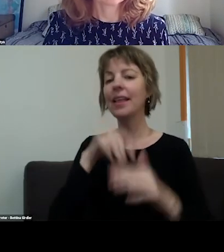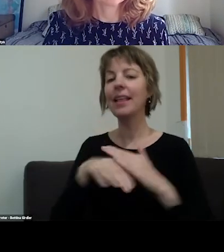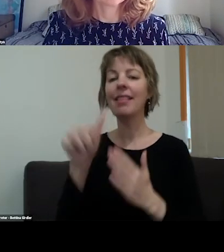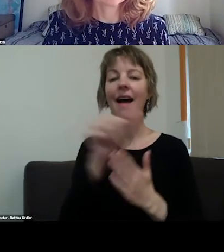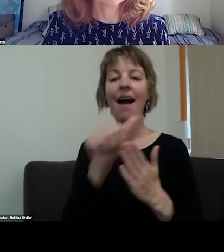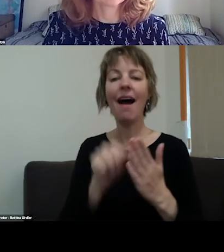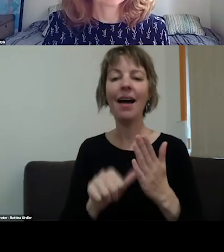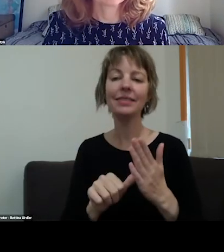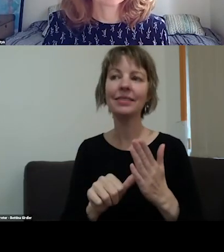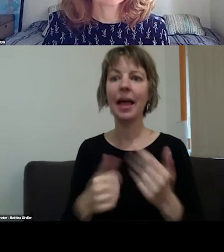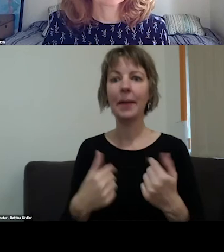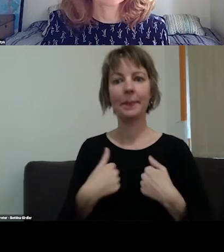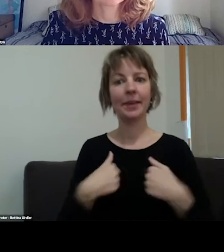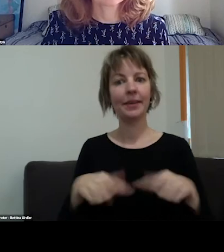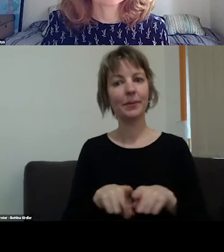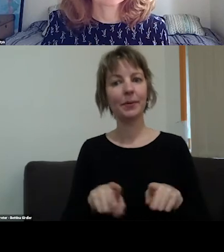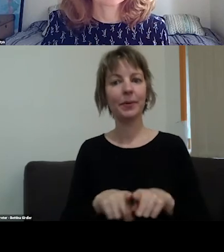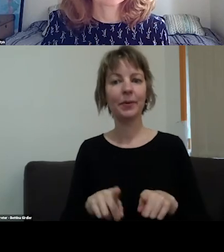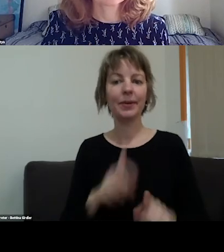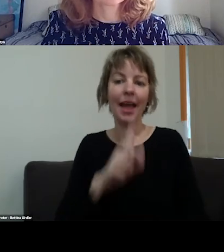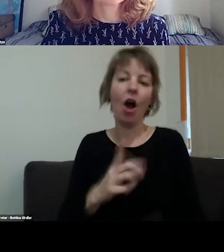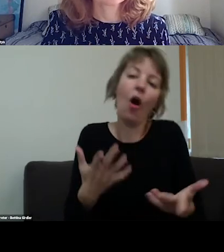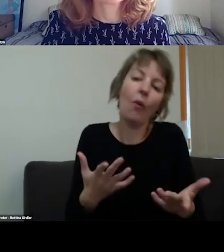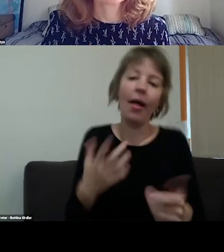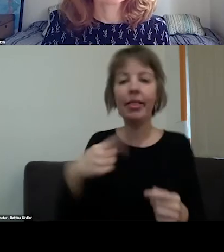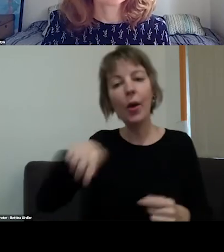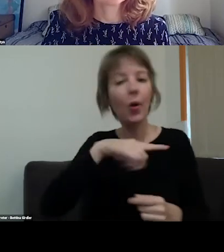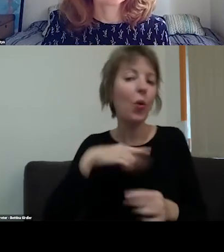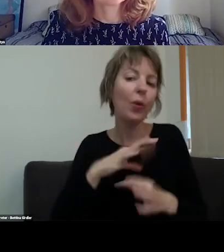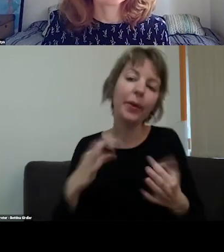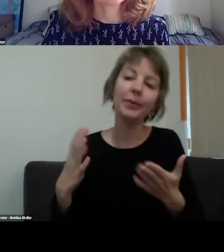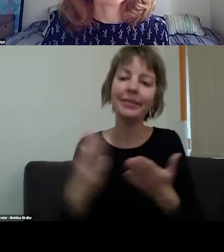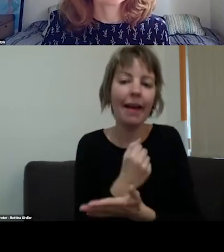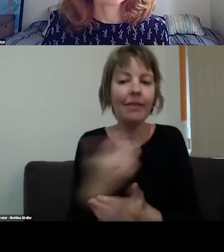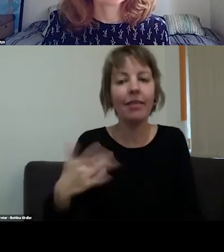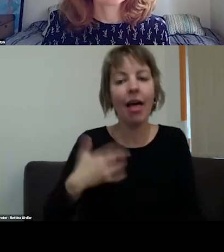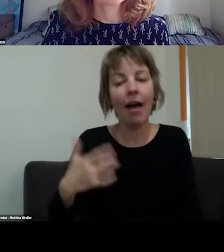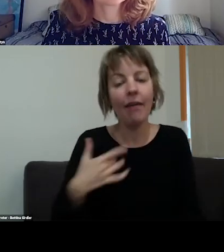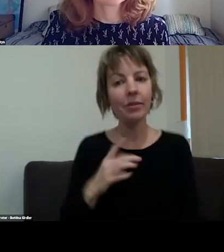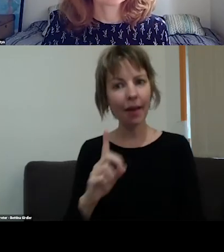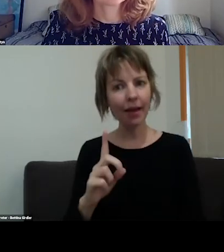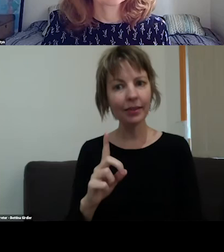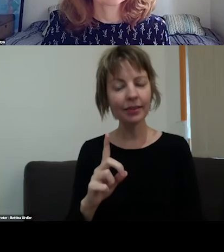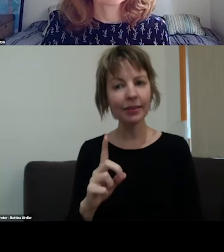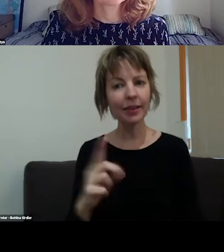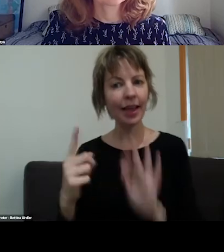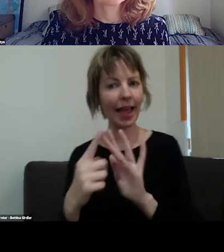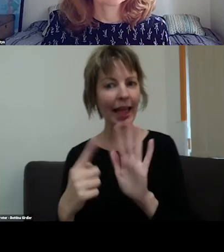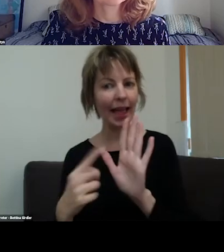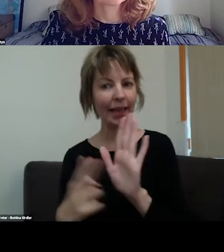as well we're not saving lives, you know? And Ian just gave us an incredible example of the fact that we are but,